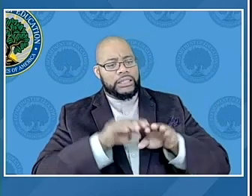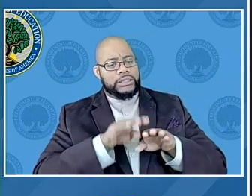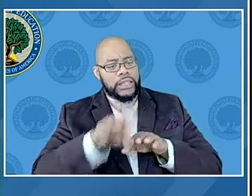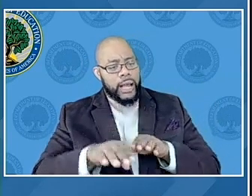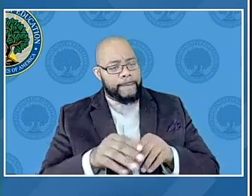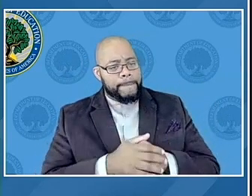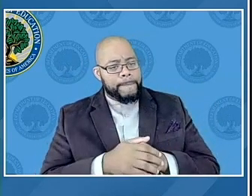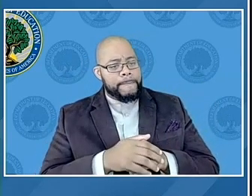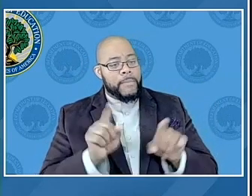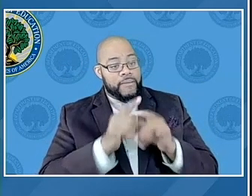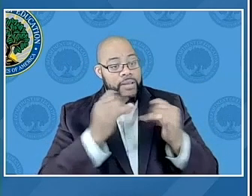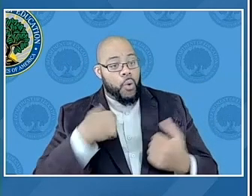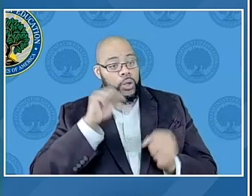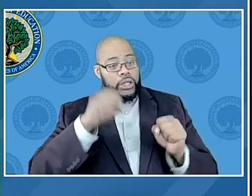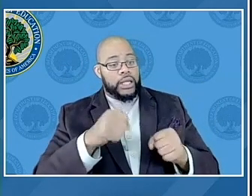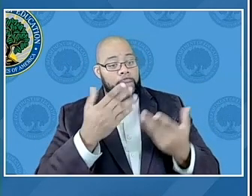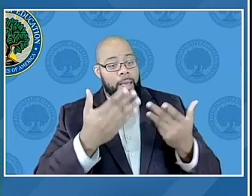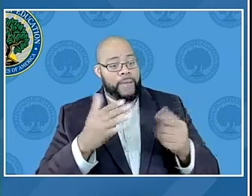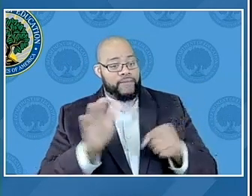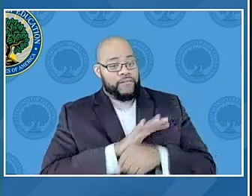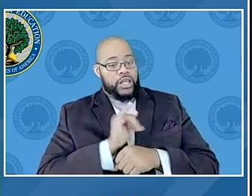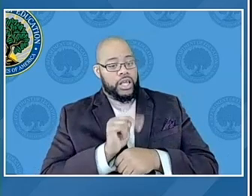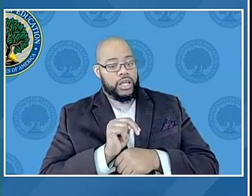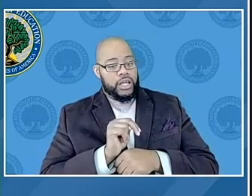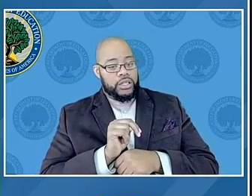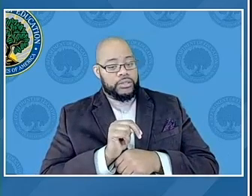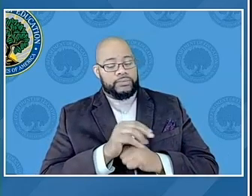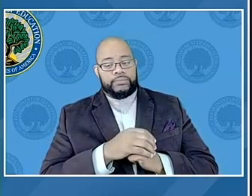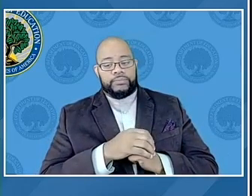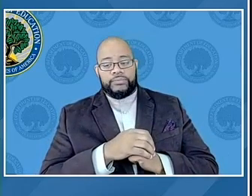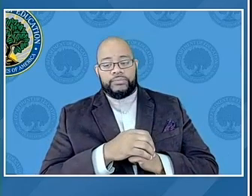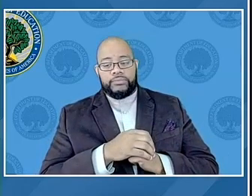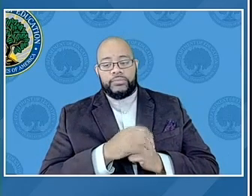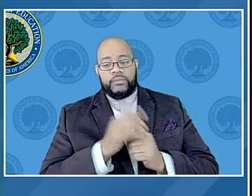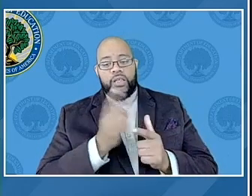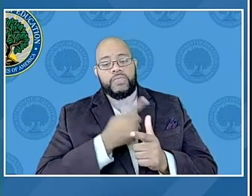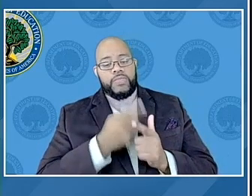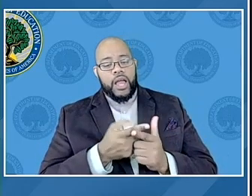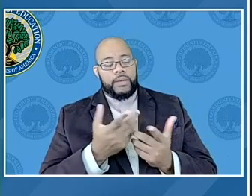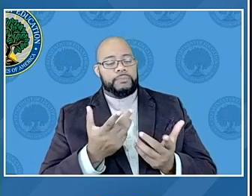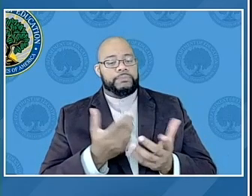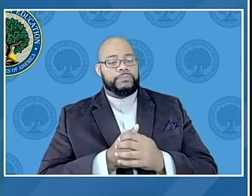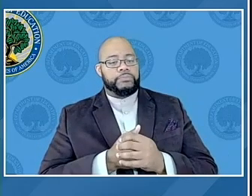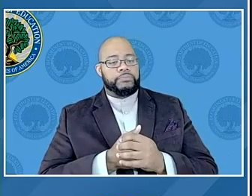now that we can maybe fill in, and then. Yeah, go from there.